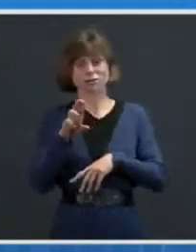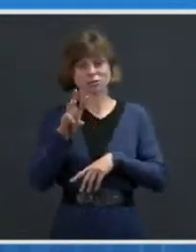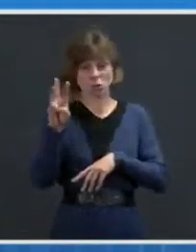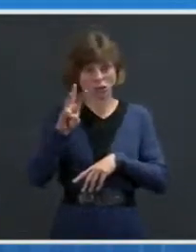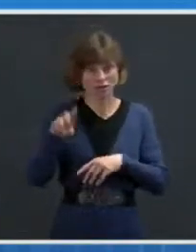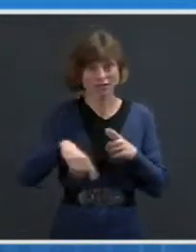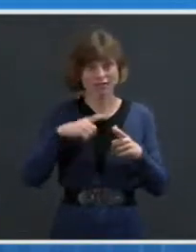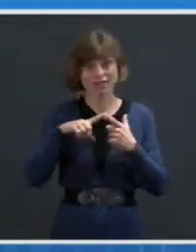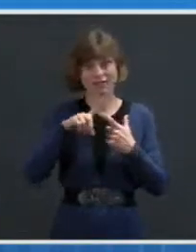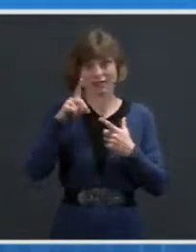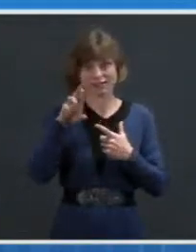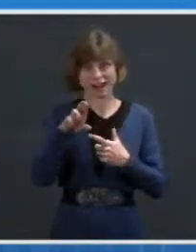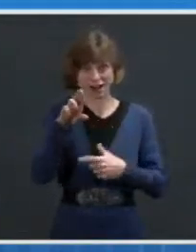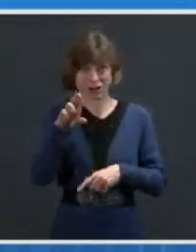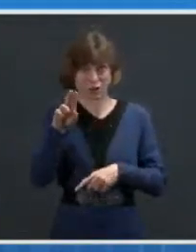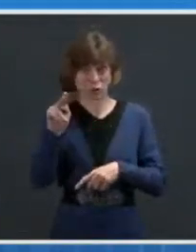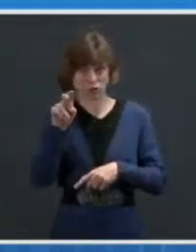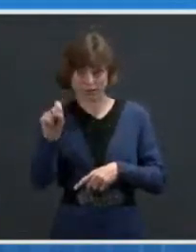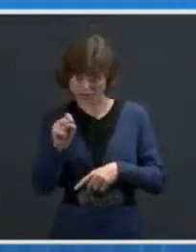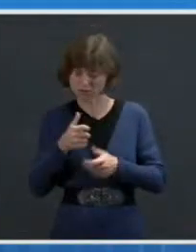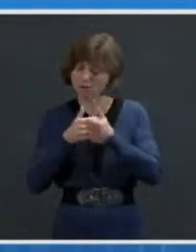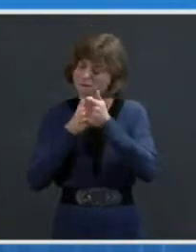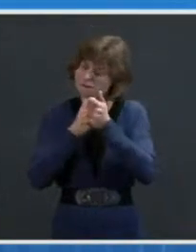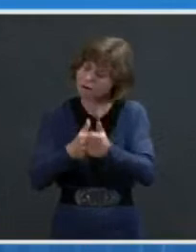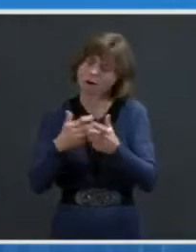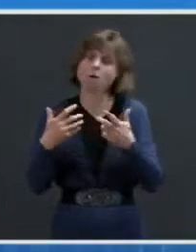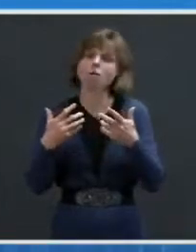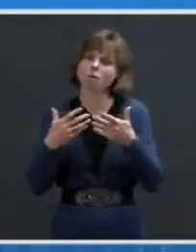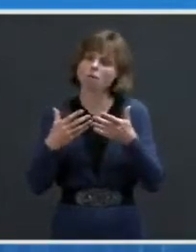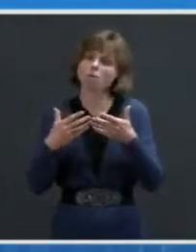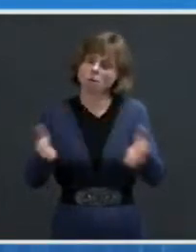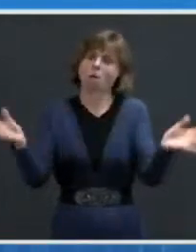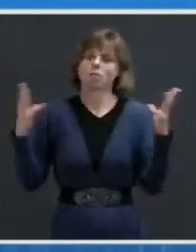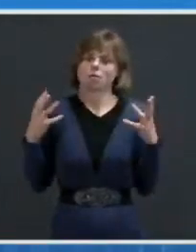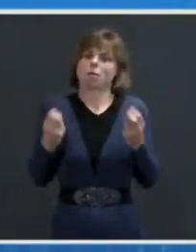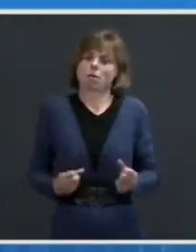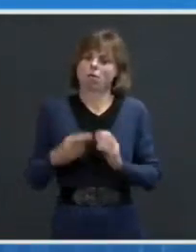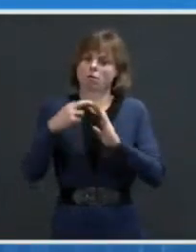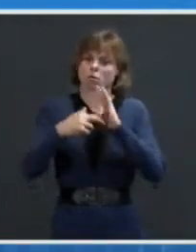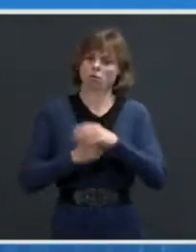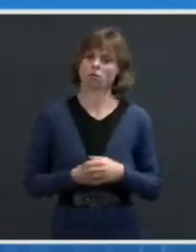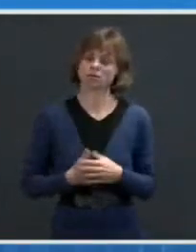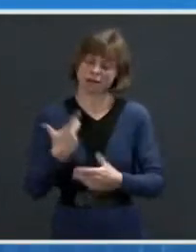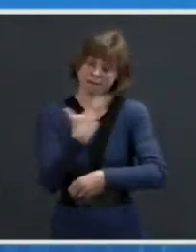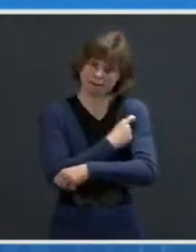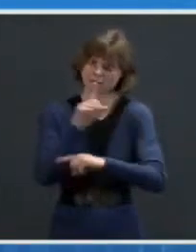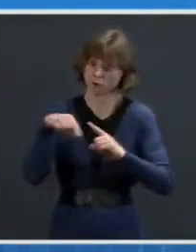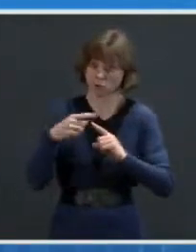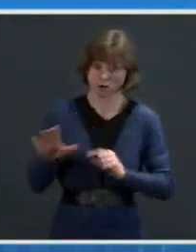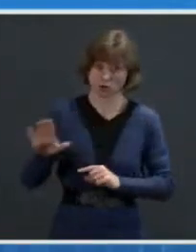THAT'S WHY I ENCOURAGE EVERYONE TO TAKE THE ADVICE OF DR. WALENSKY , FAUCI, AND NUNEZ